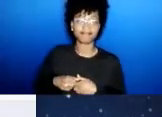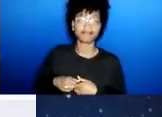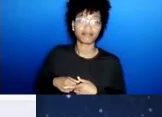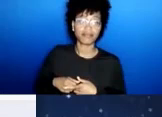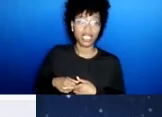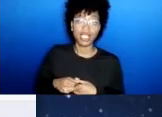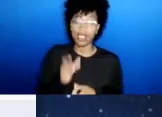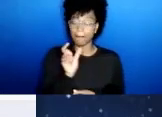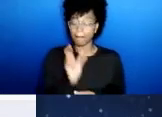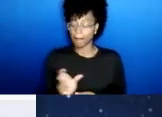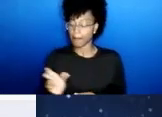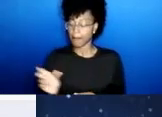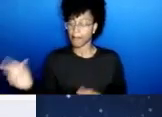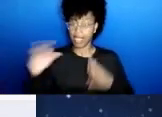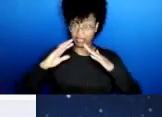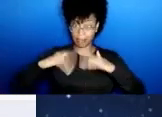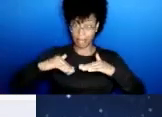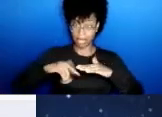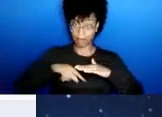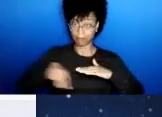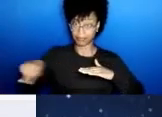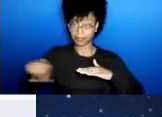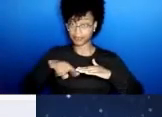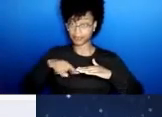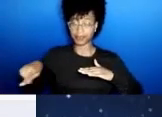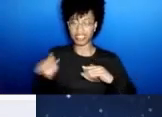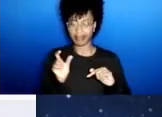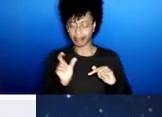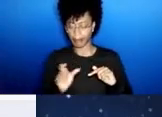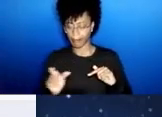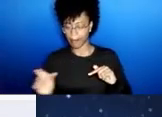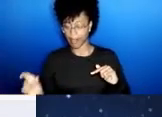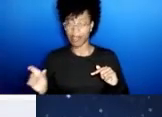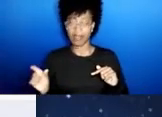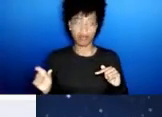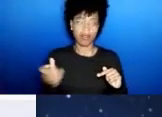will see. There are a few standard buttons and then there are a few that you can add